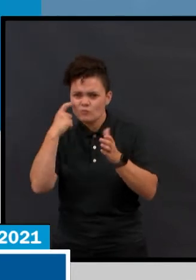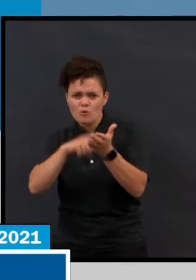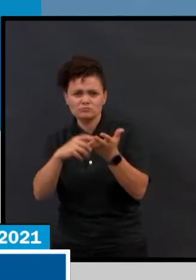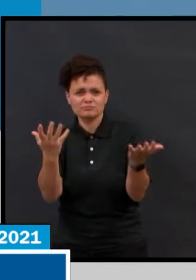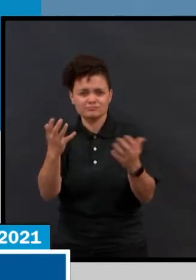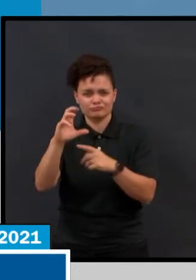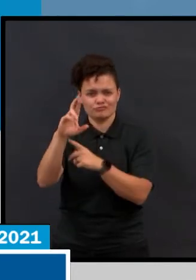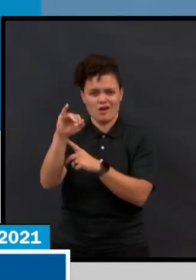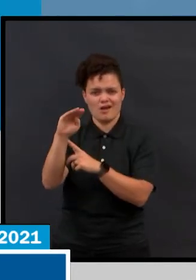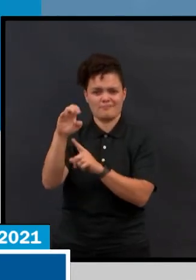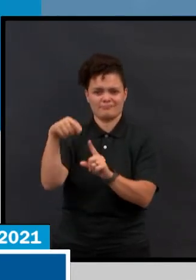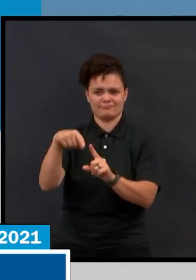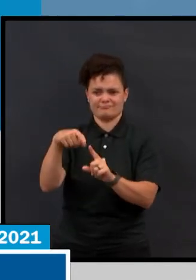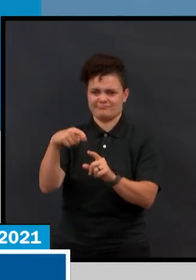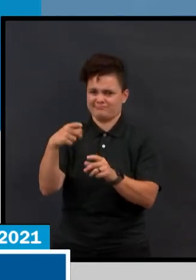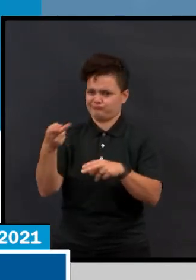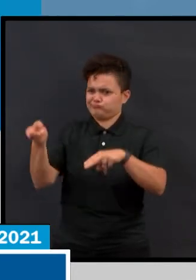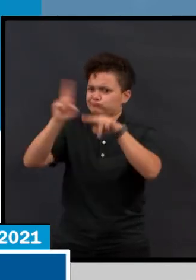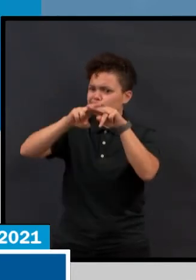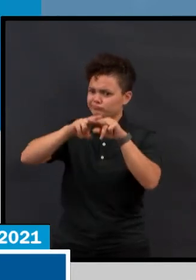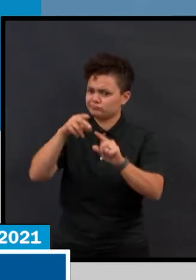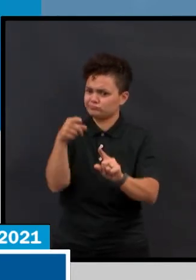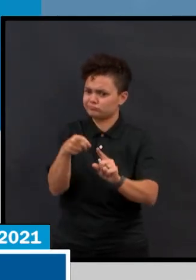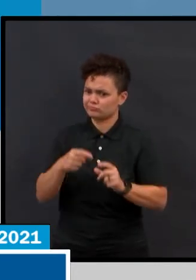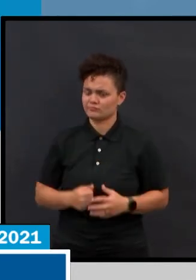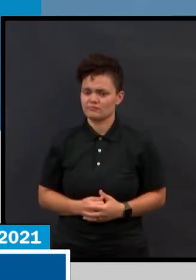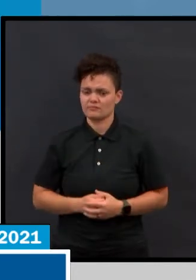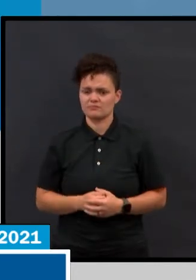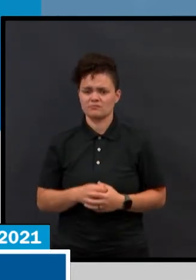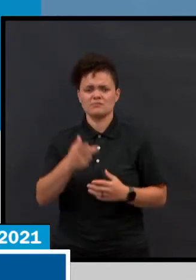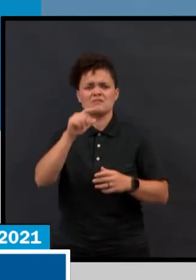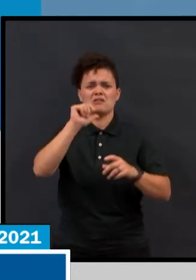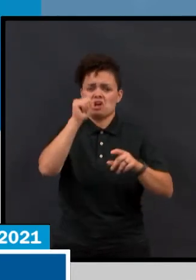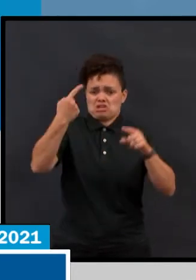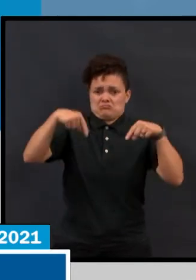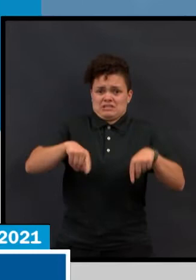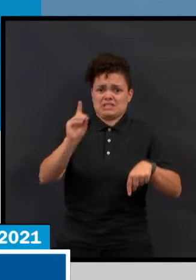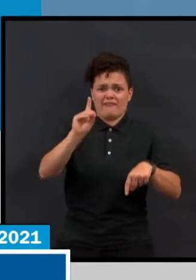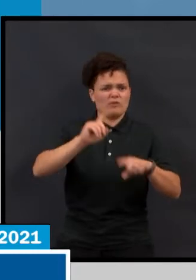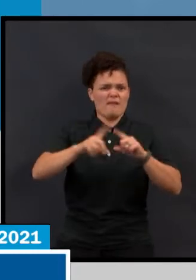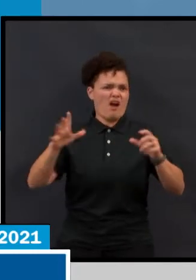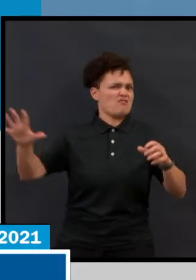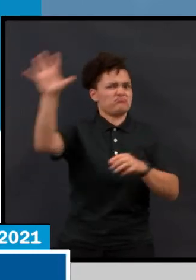we are working uh and we are committed to continue to work on fighting crime in the city that's why